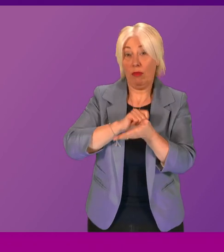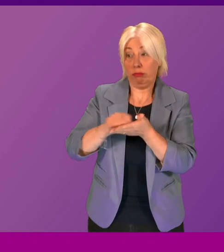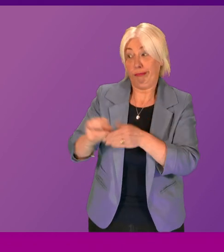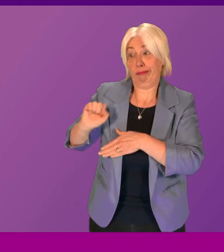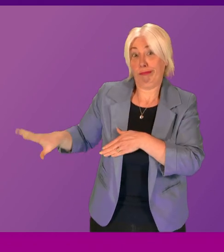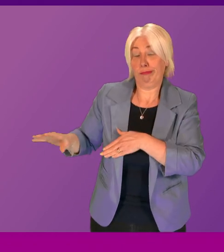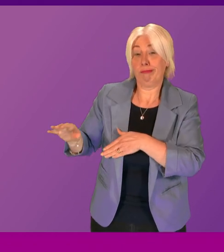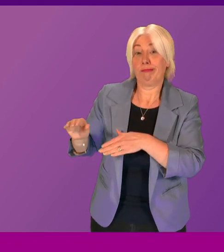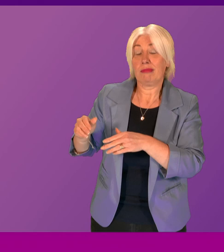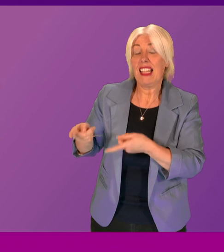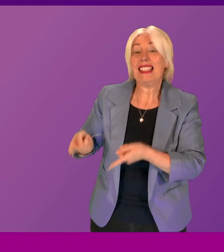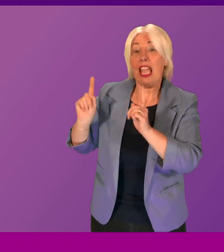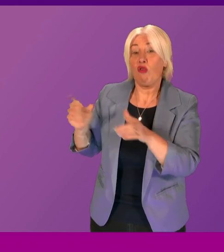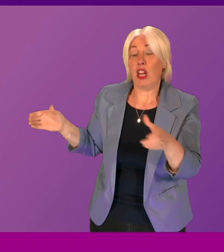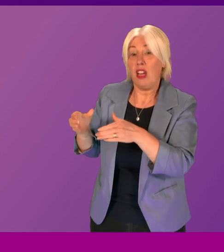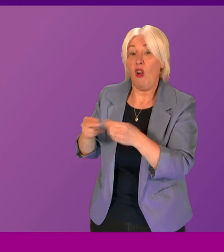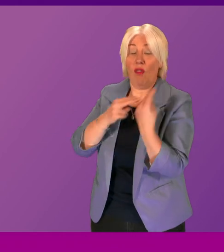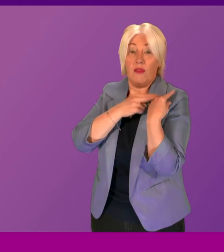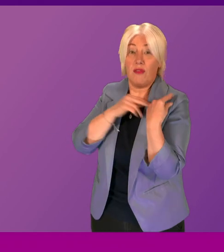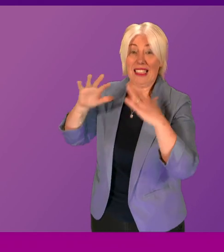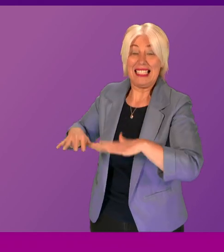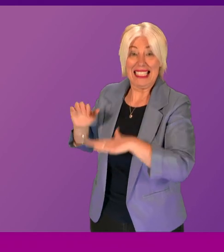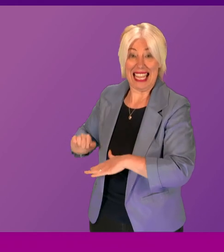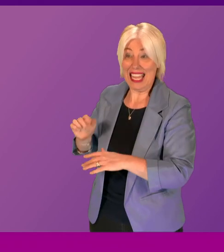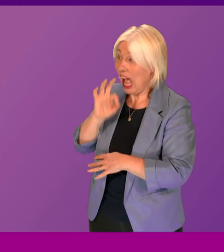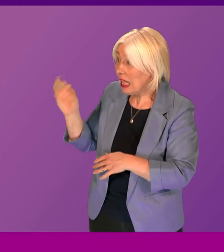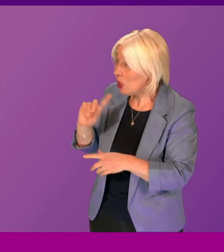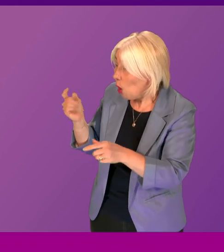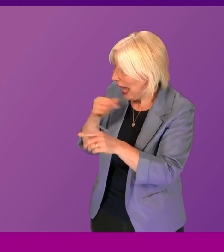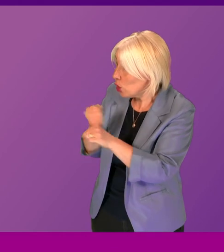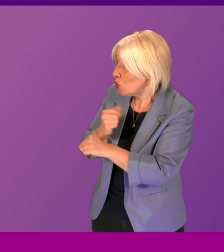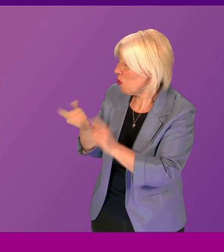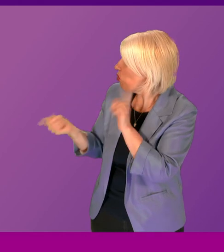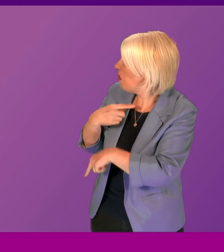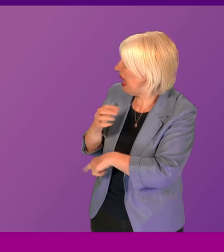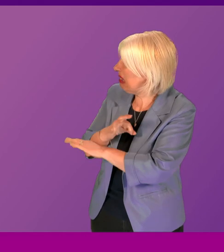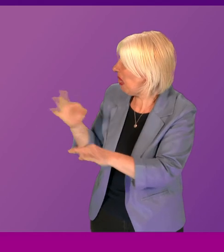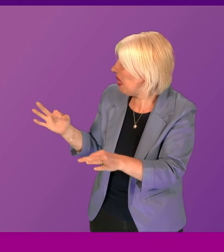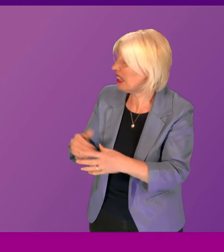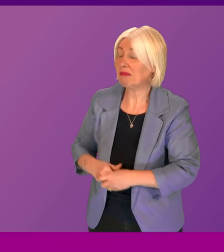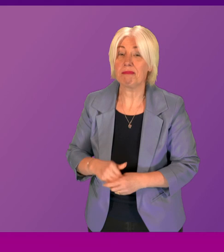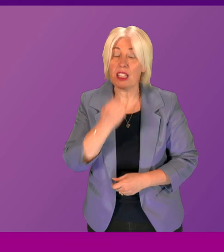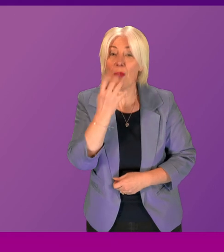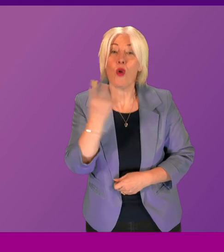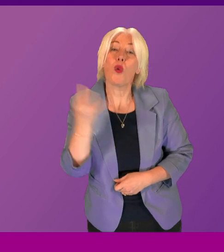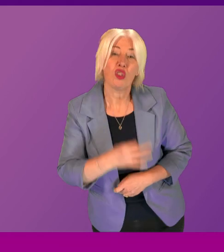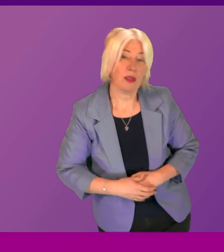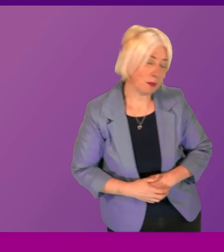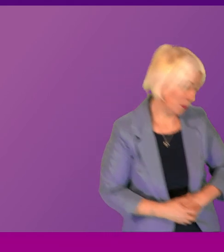number of occasions on the matter, but I am afraid that we have not received any reply.